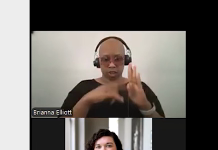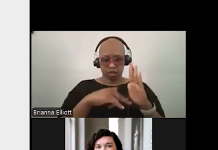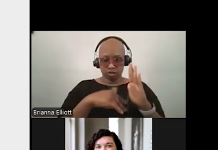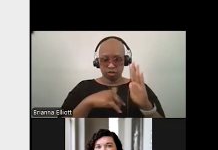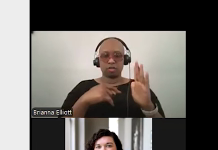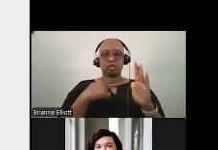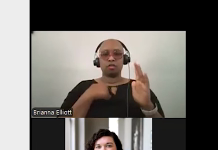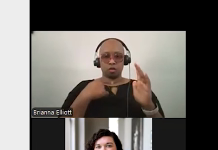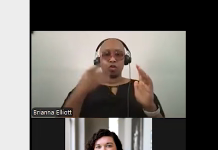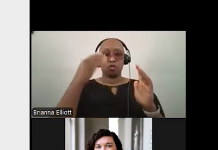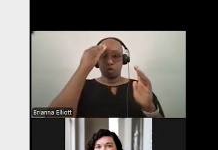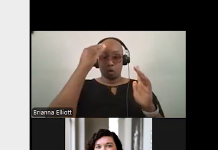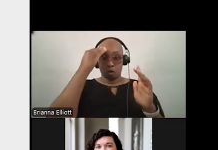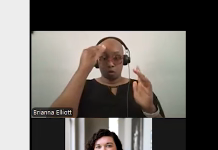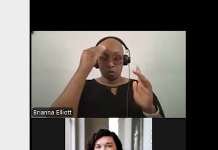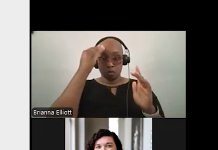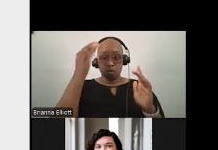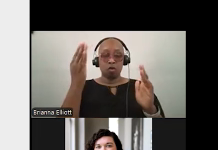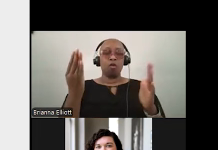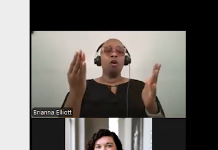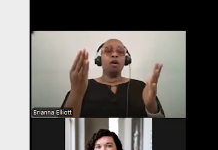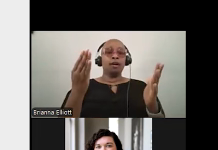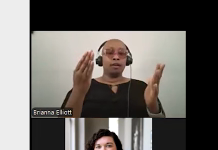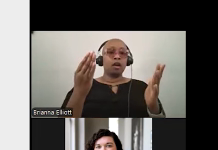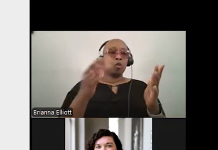doing that human check whether what you did worked and what else you should be looking